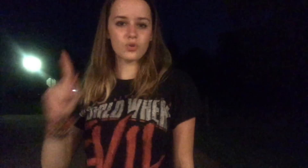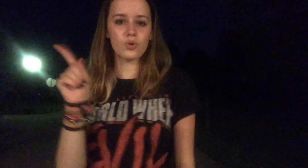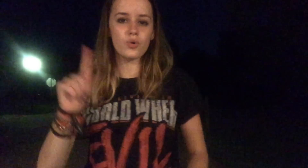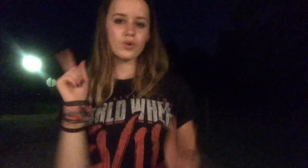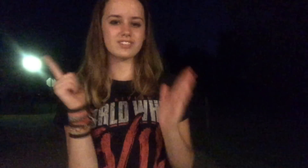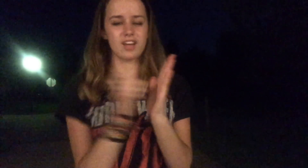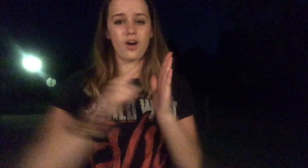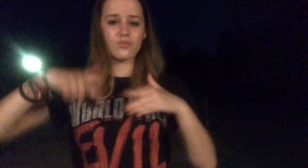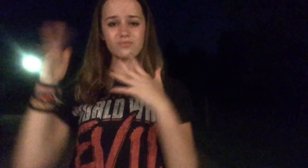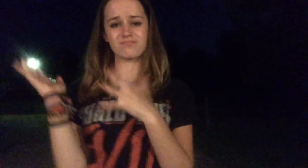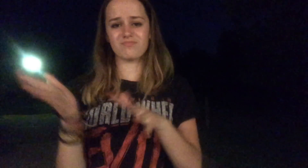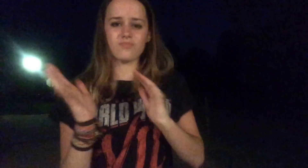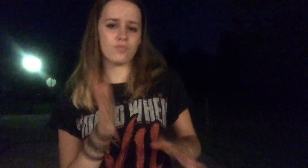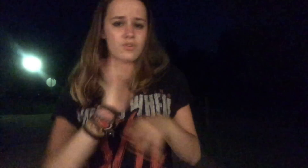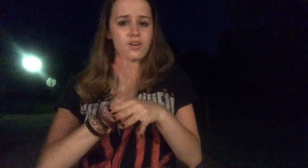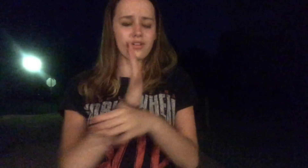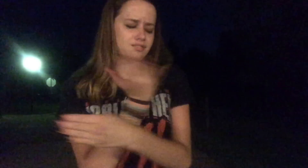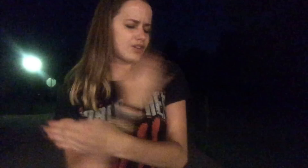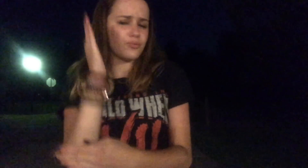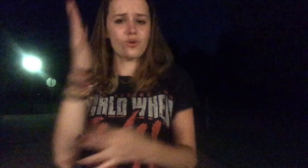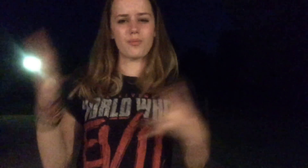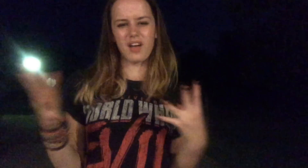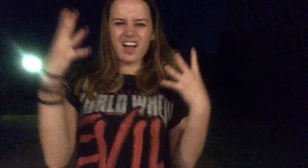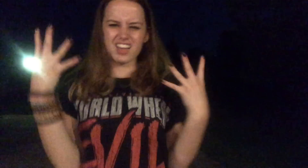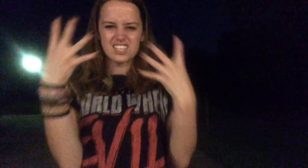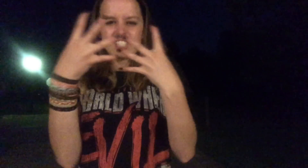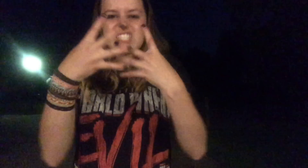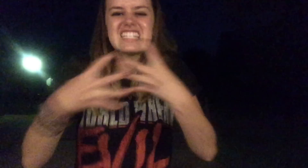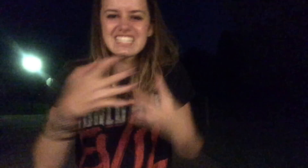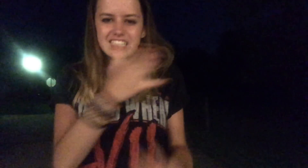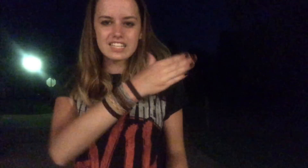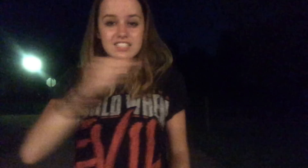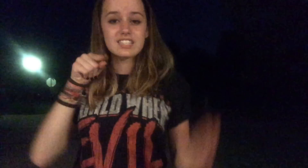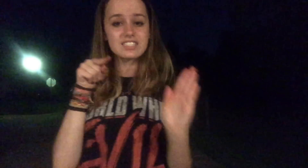Where downloading content can by you a sentence,